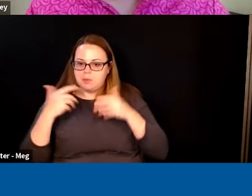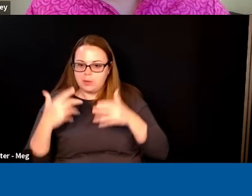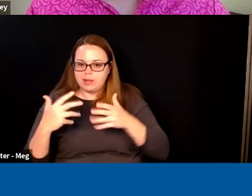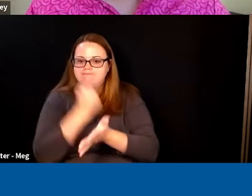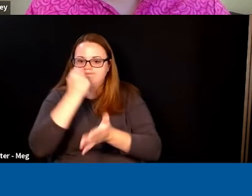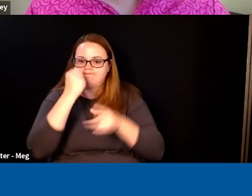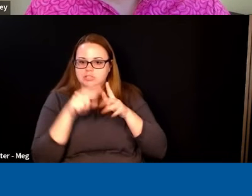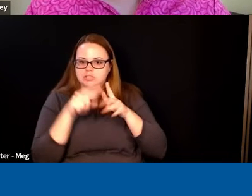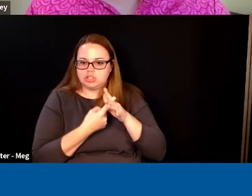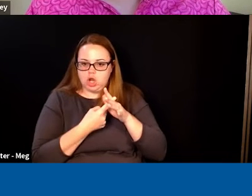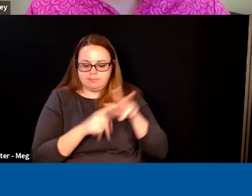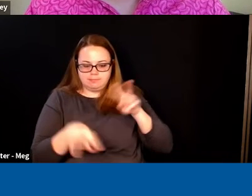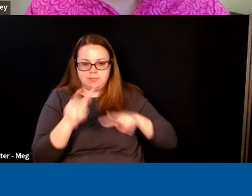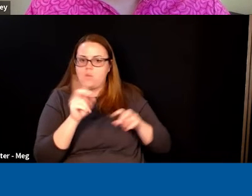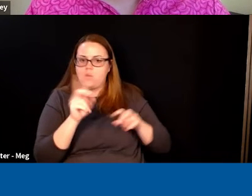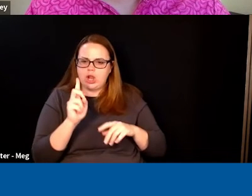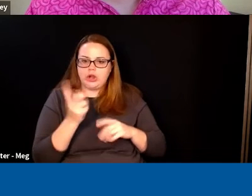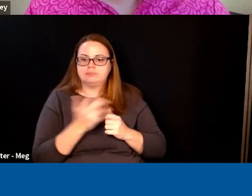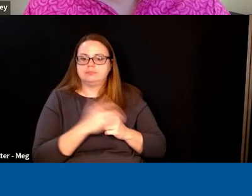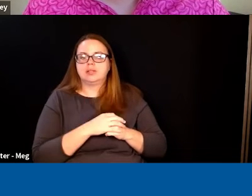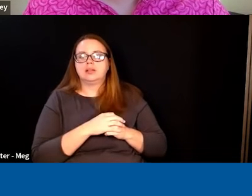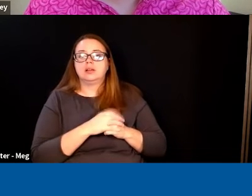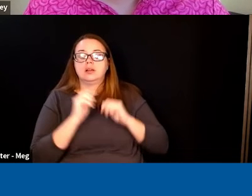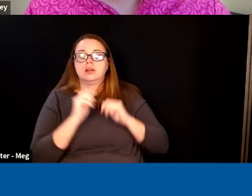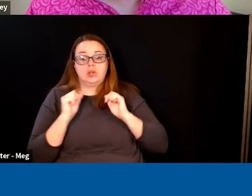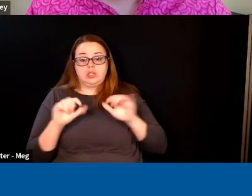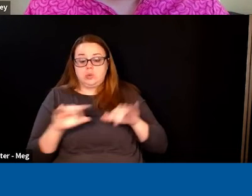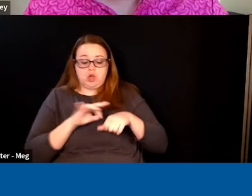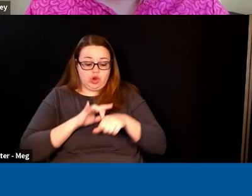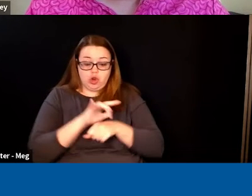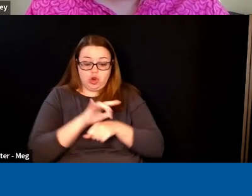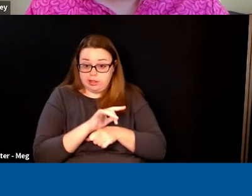So, you know, where do you do it? You can do it early in your process